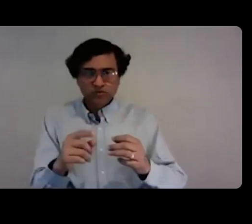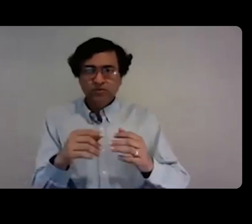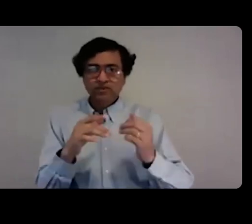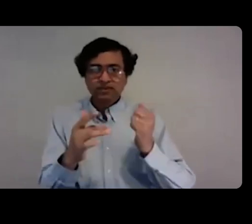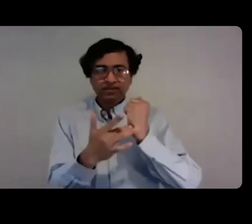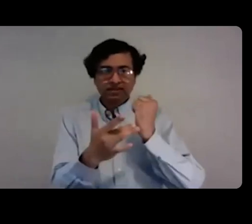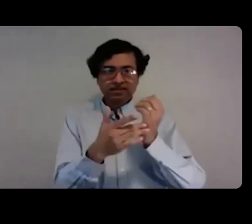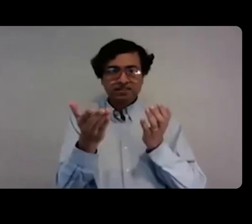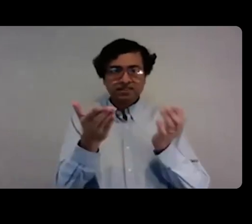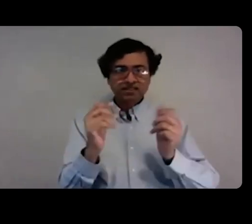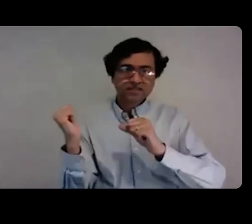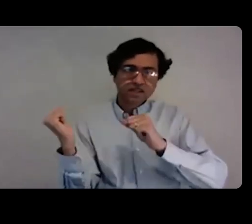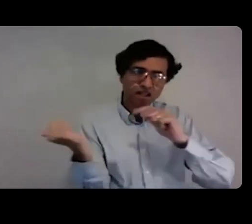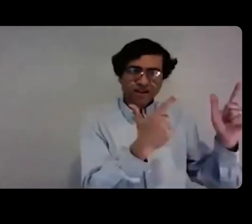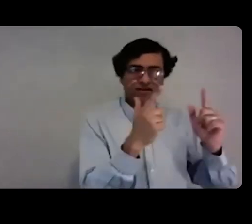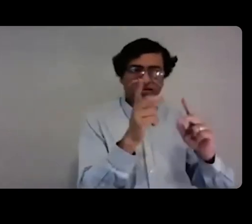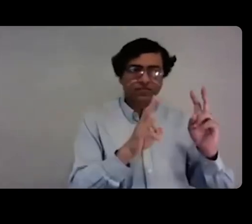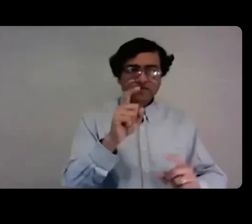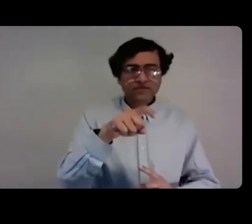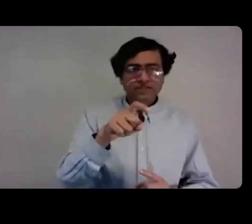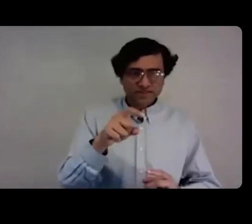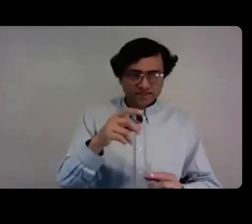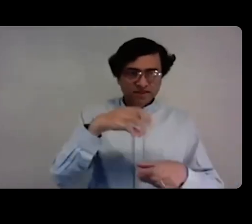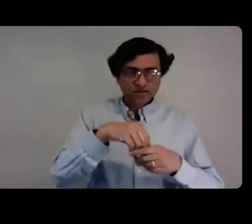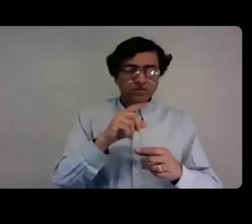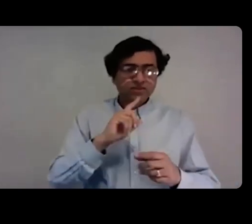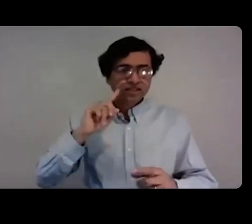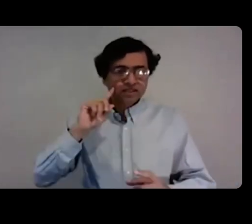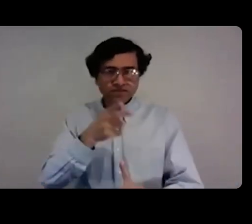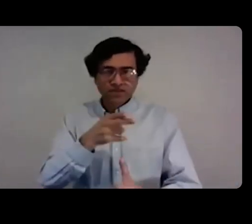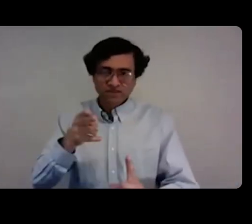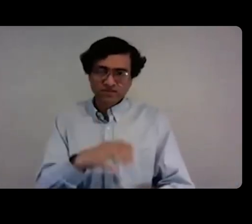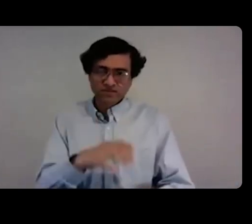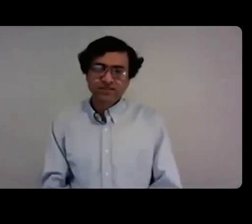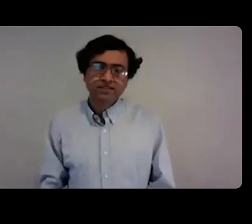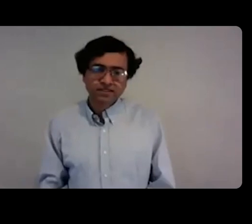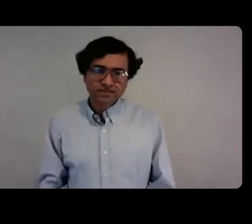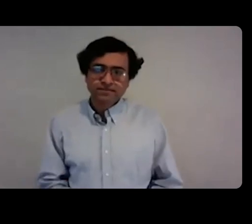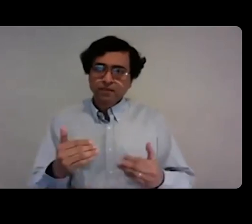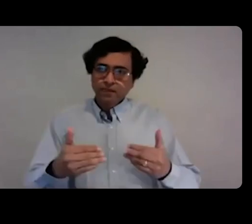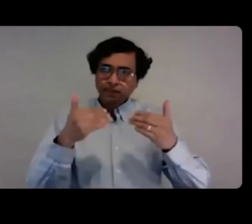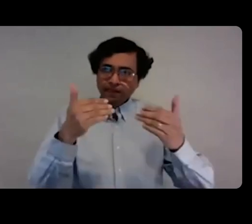whatever the technology is that is going to be used, we need to be cognizant of the fact